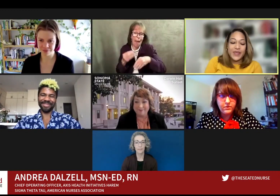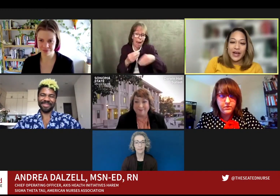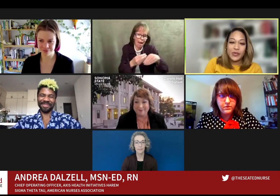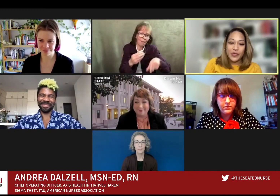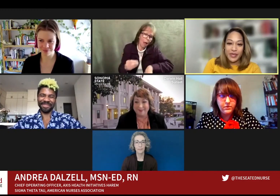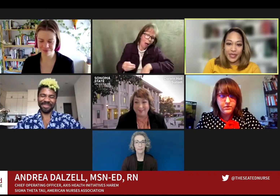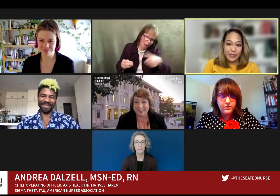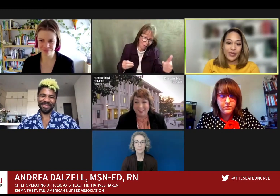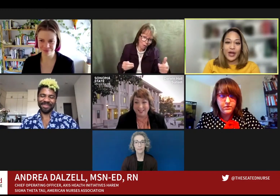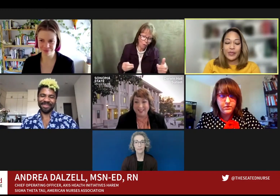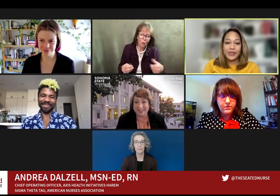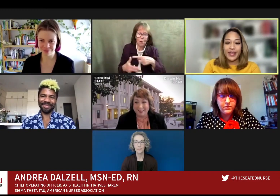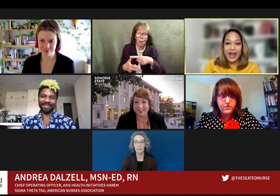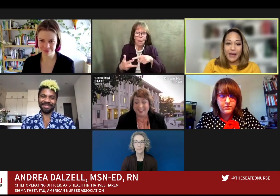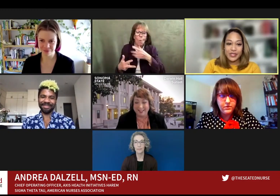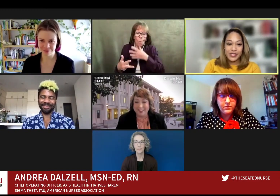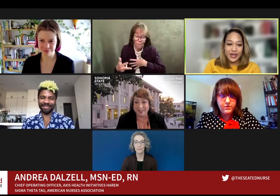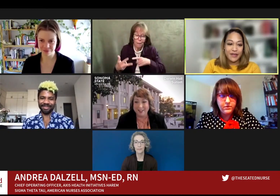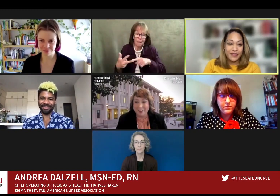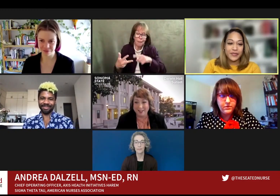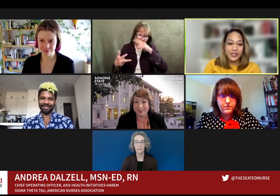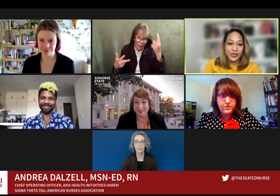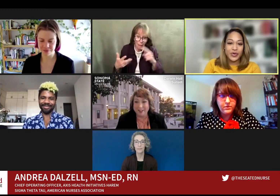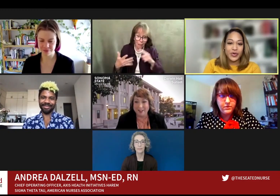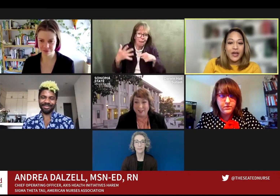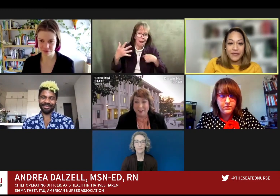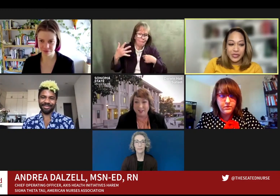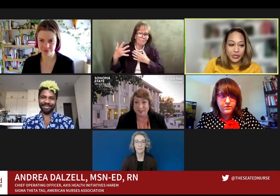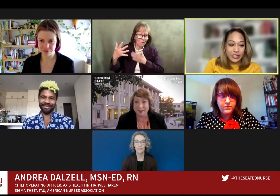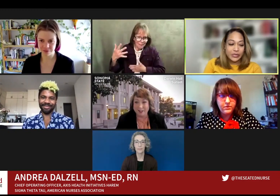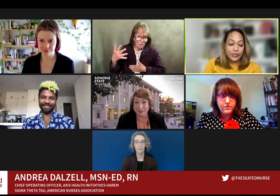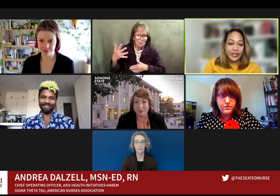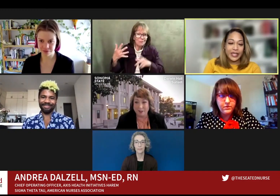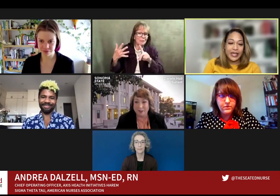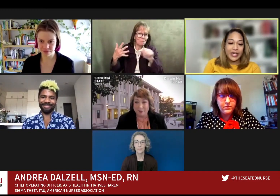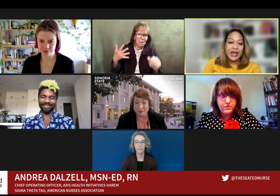that I'm a Black woman, that I happen to have a physical visible disability.